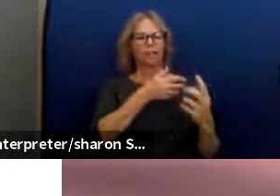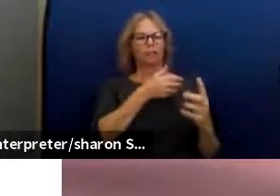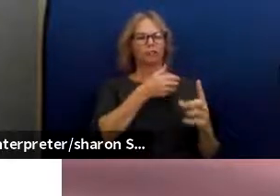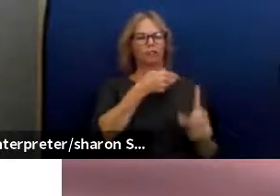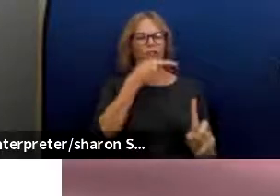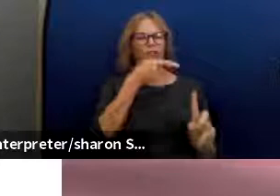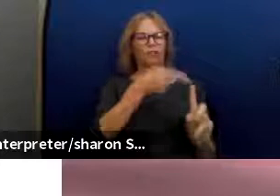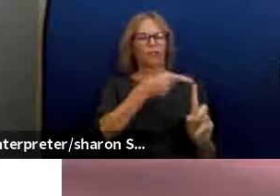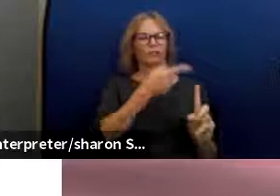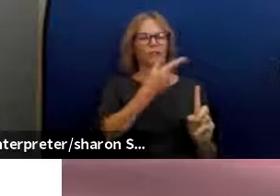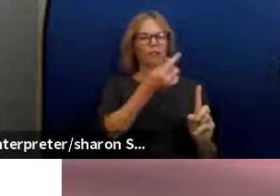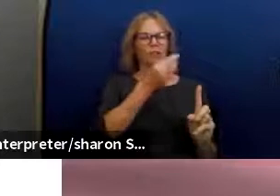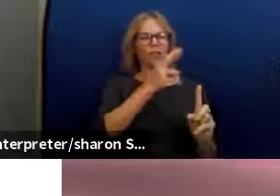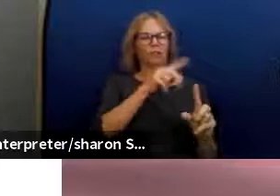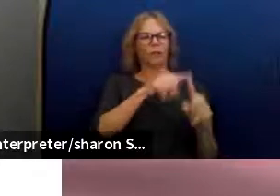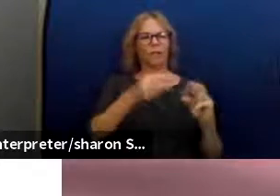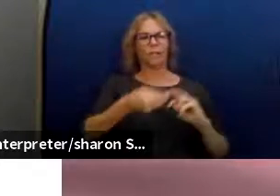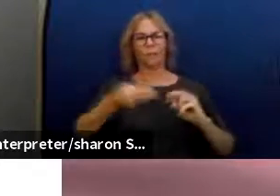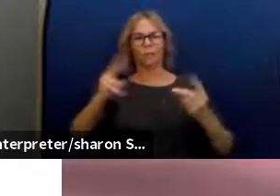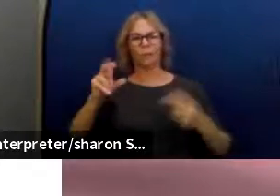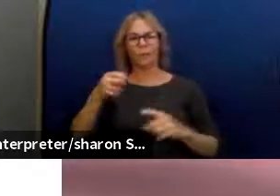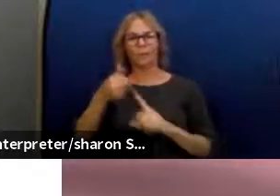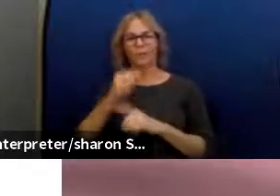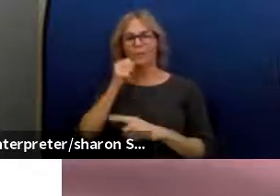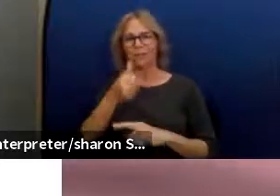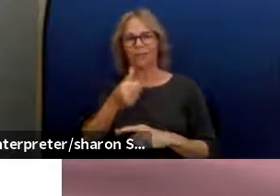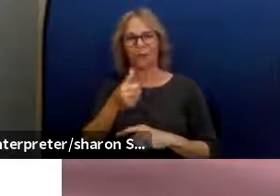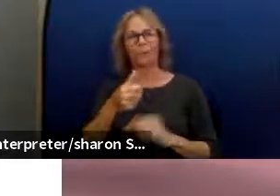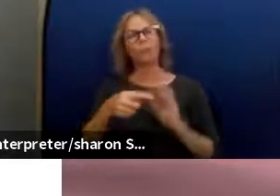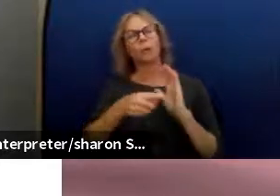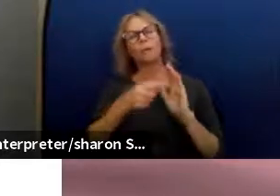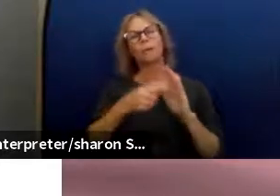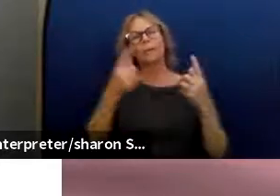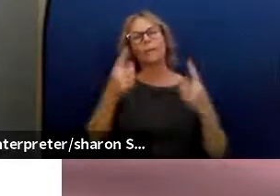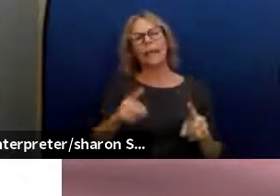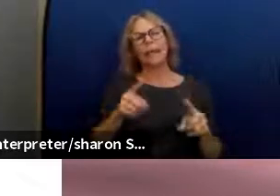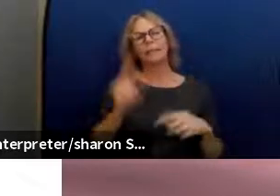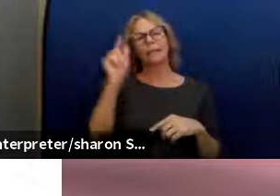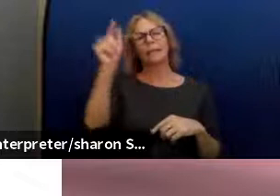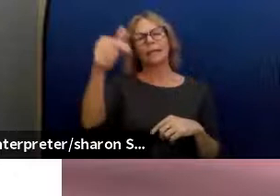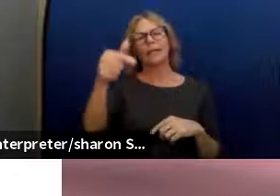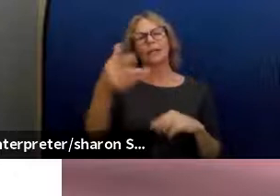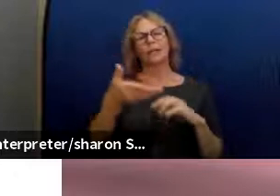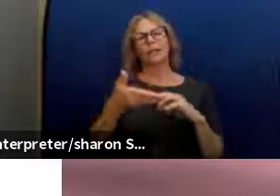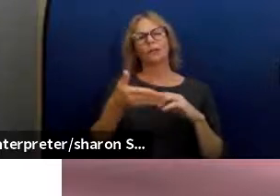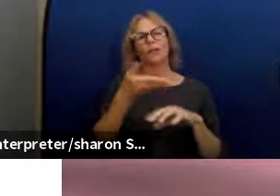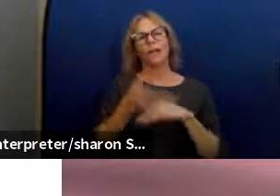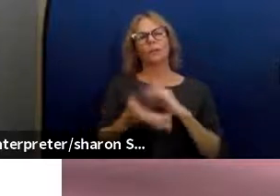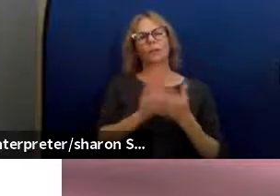gender, but your chromosomes don't. And so, sometimes that happens, like later in puberty, where people find out usually